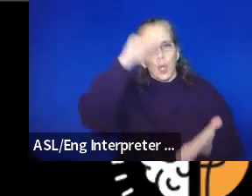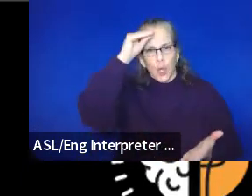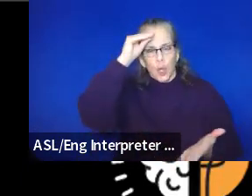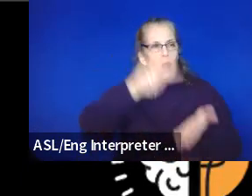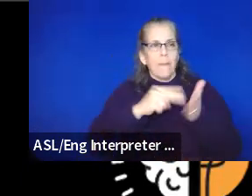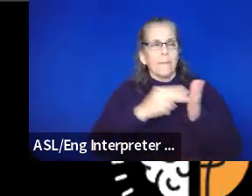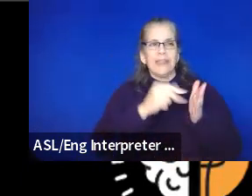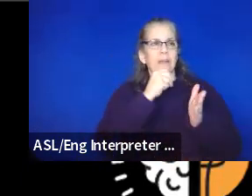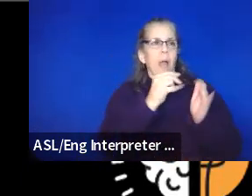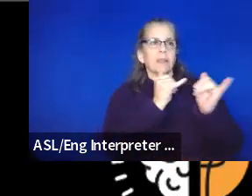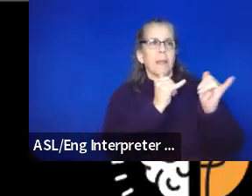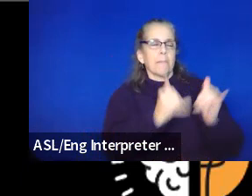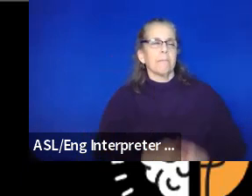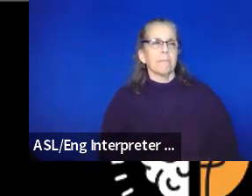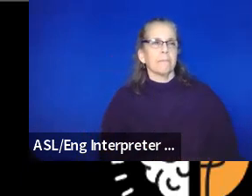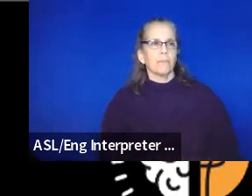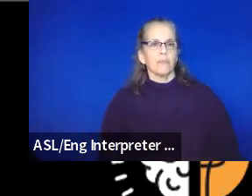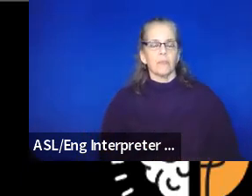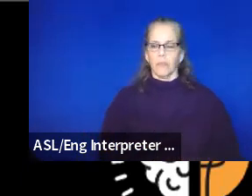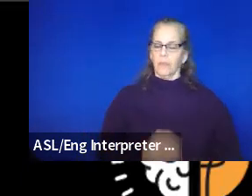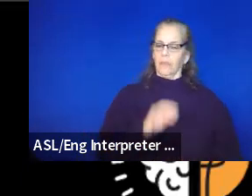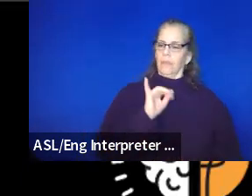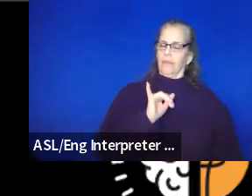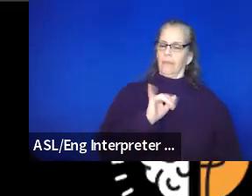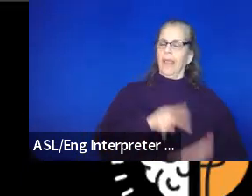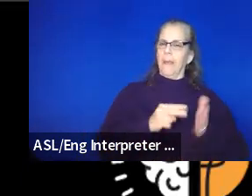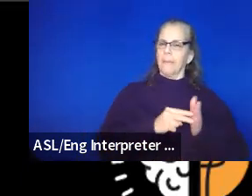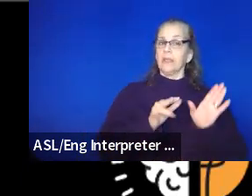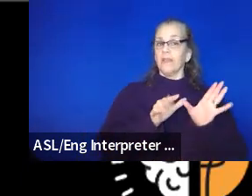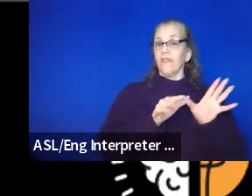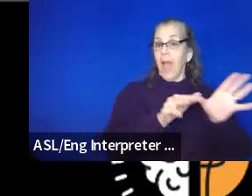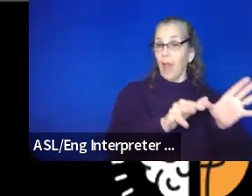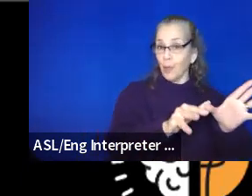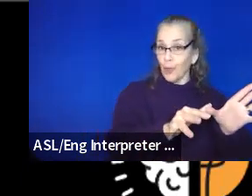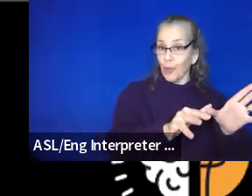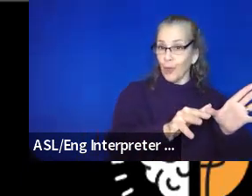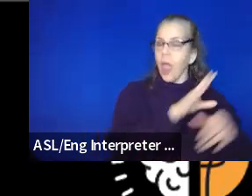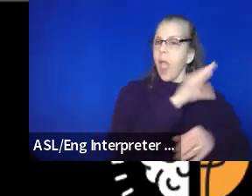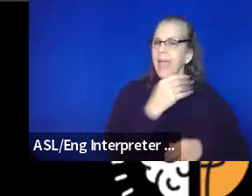And right away, that flatters the person, it tells them exactly what you need in a way